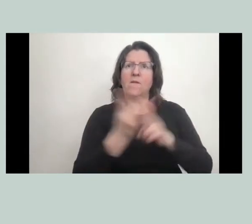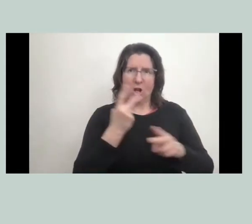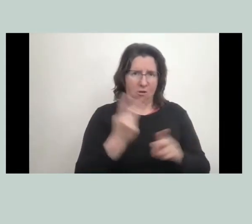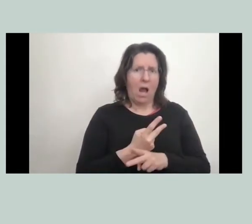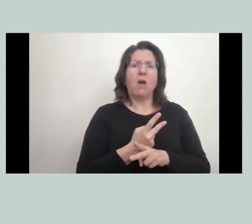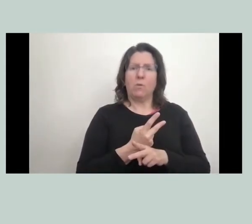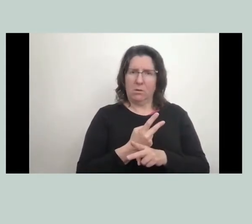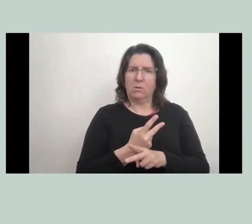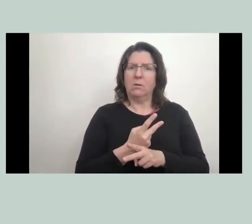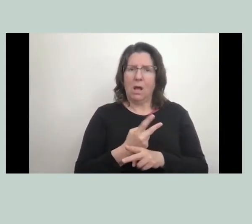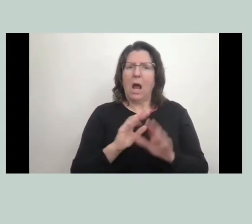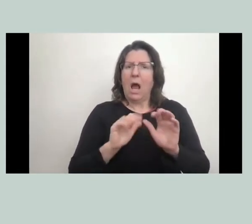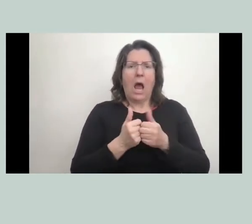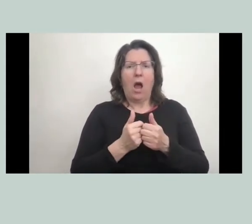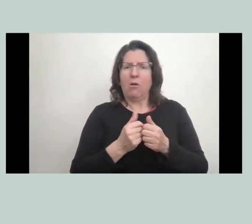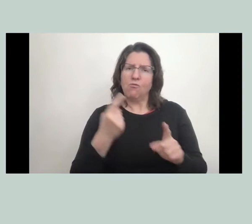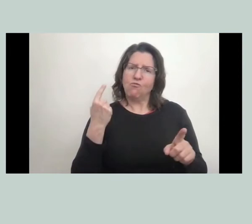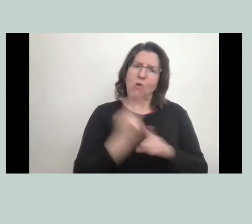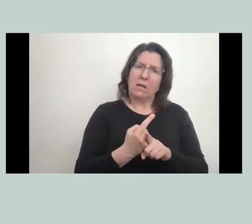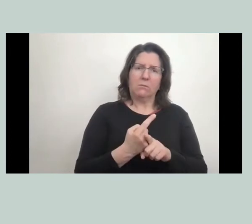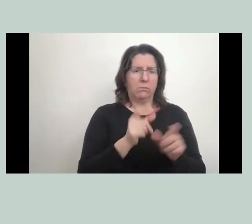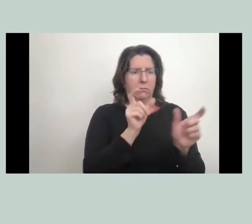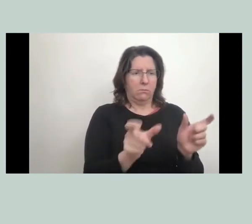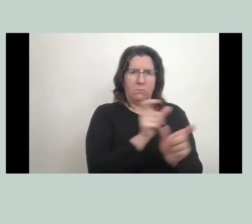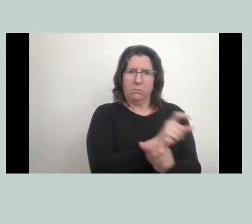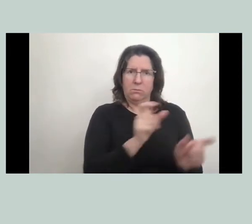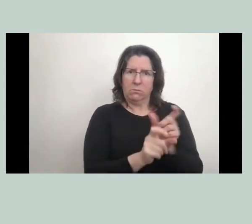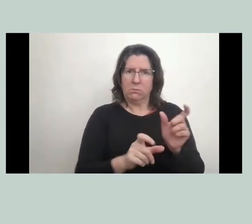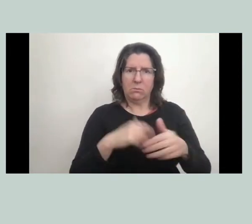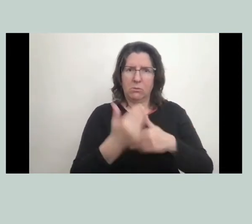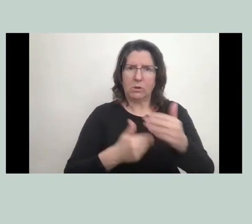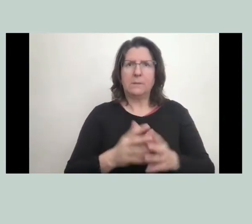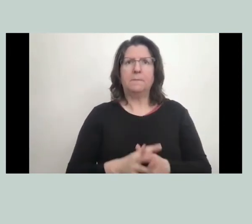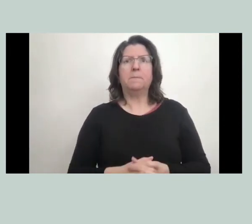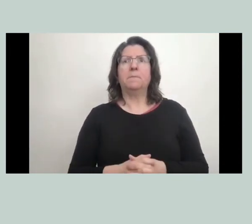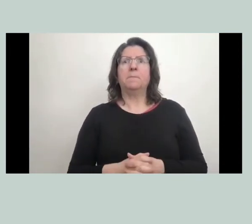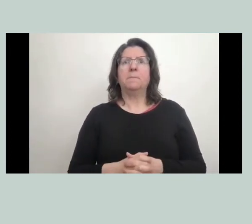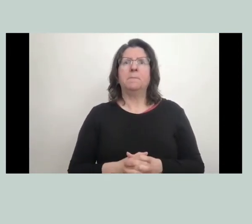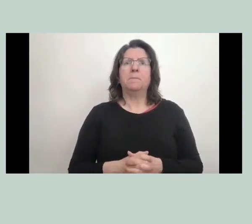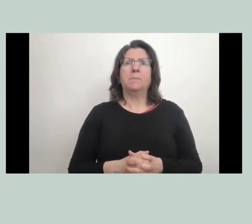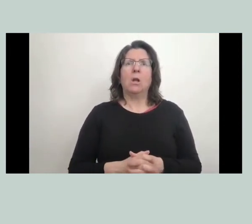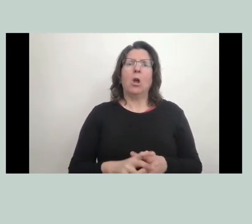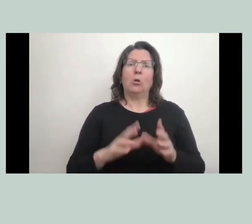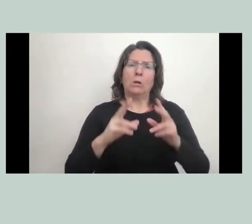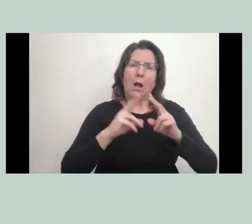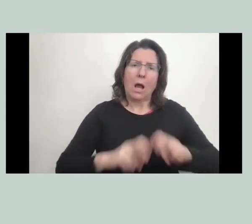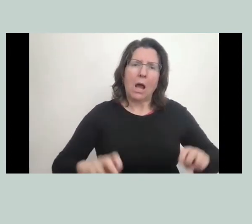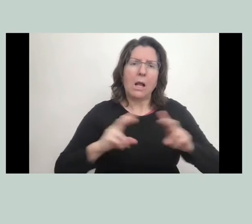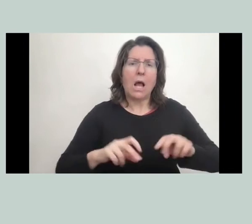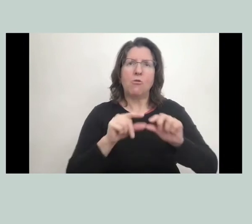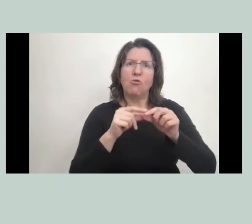What would be the proper order of things for that text?